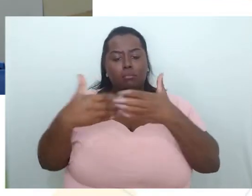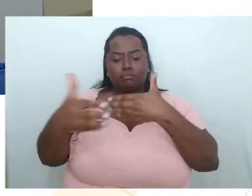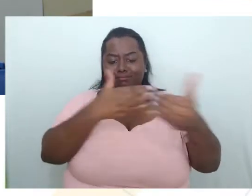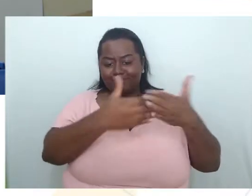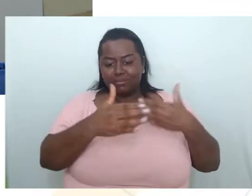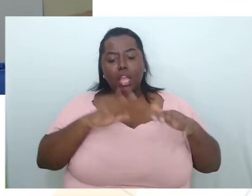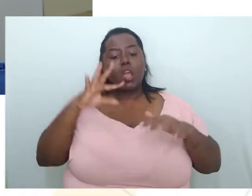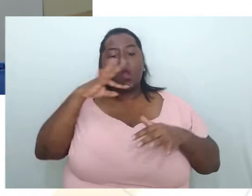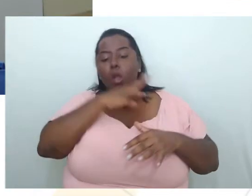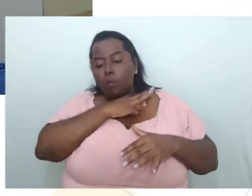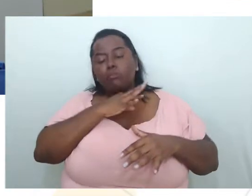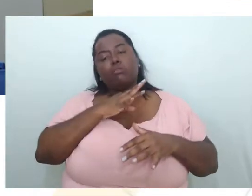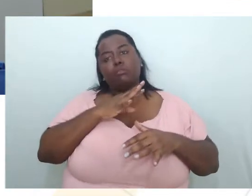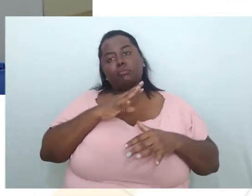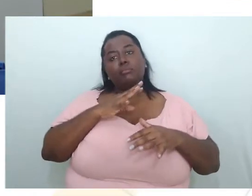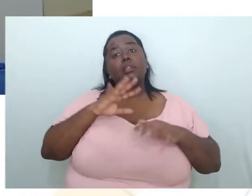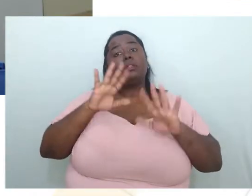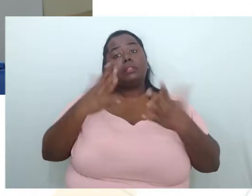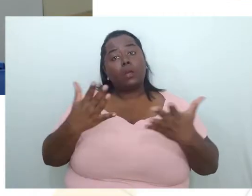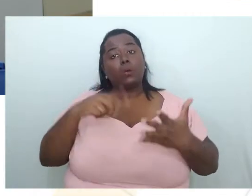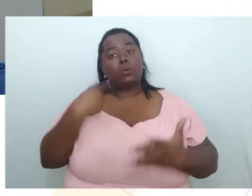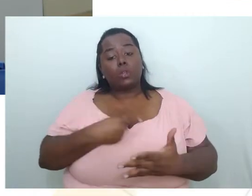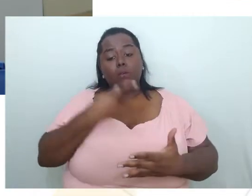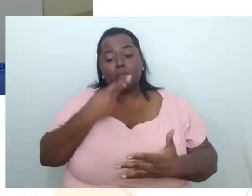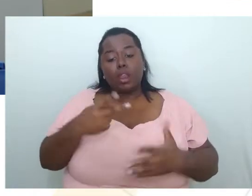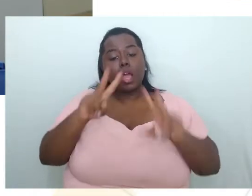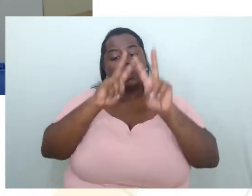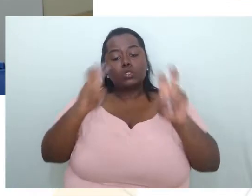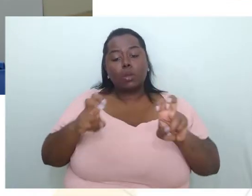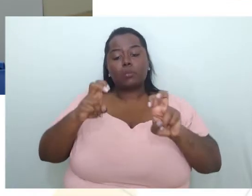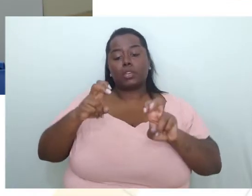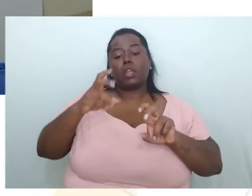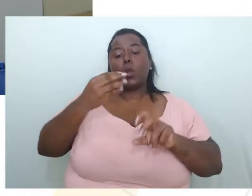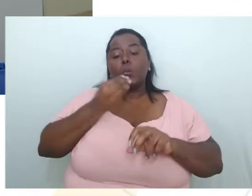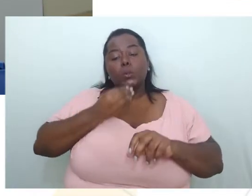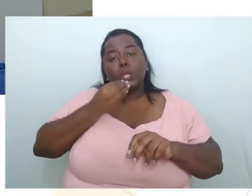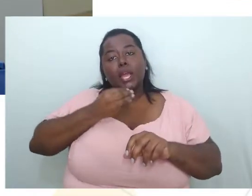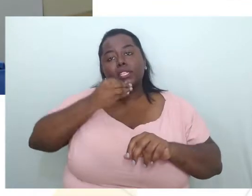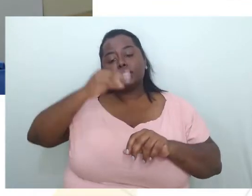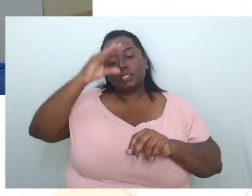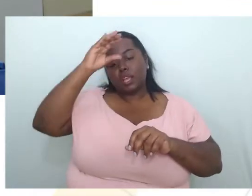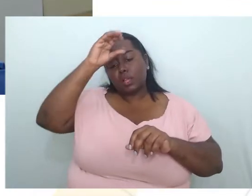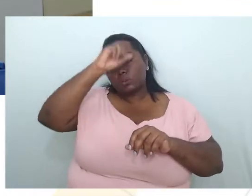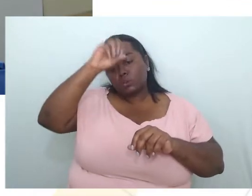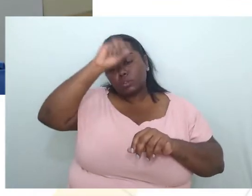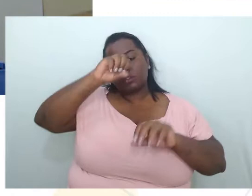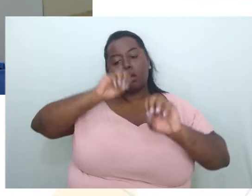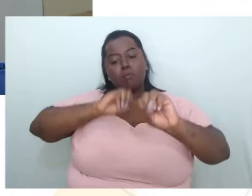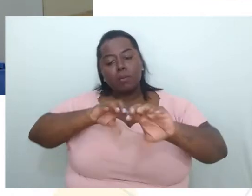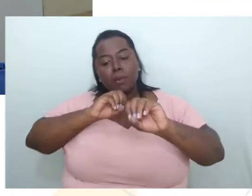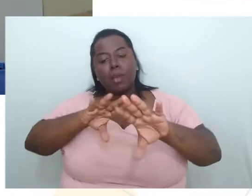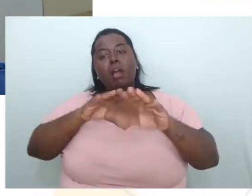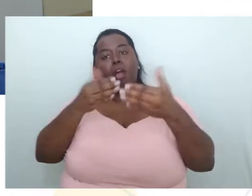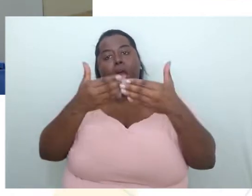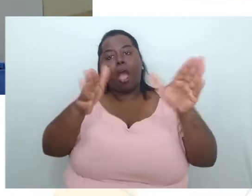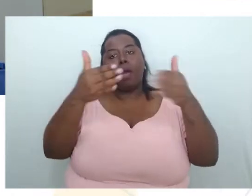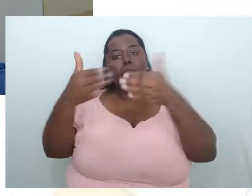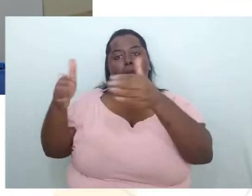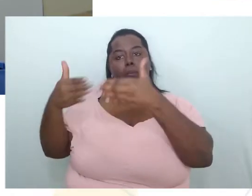So we are talking about those kinds of educational opportunities that are opening up.